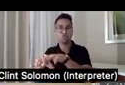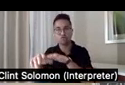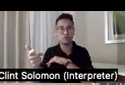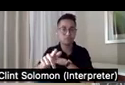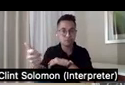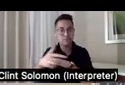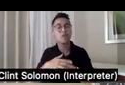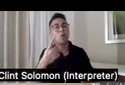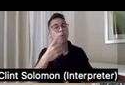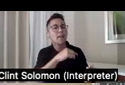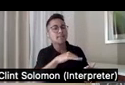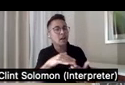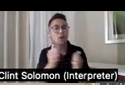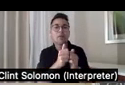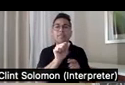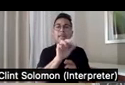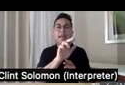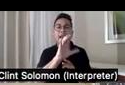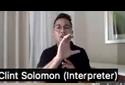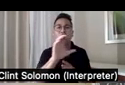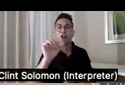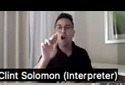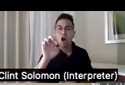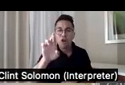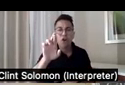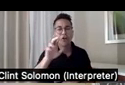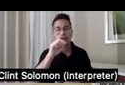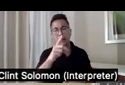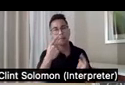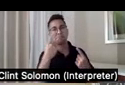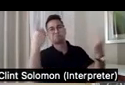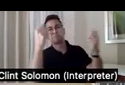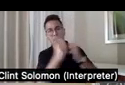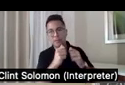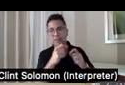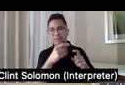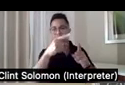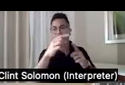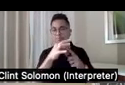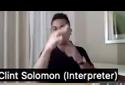and others and he's very well known in special ed they asked parents to rate which of the areas